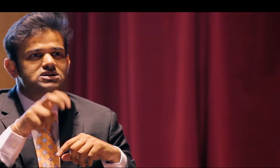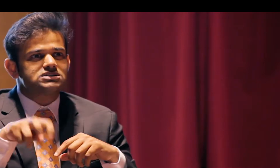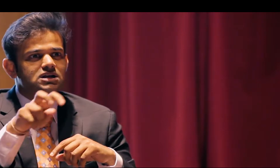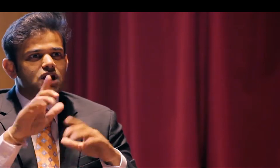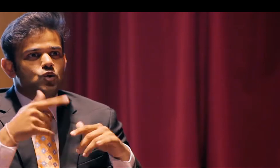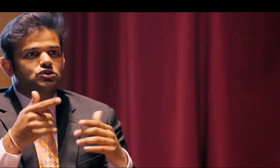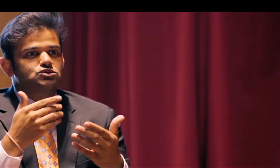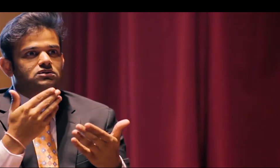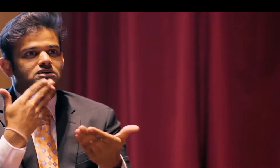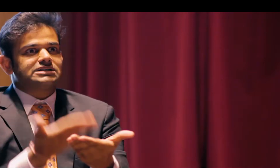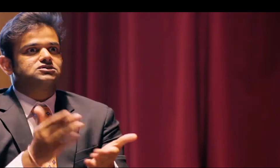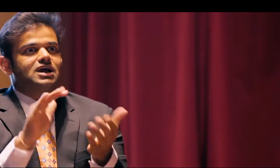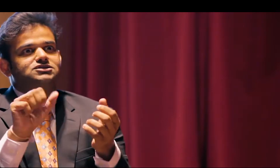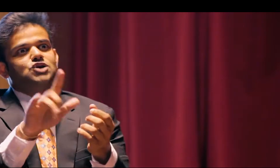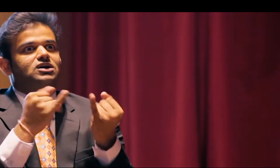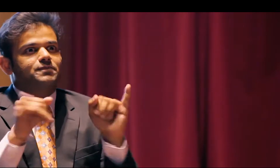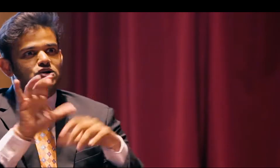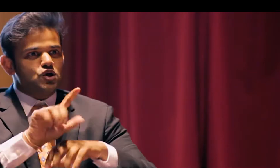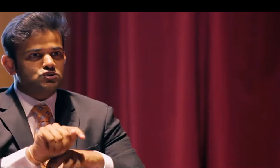So, tell me about the transition into,